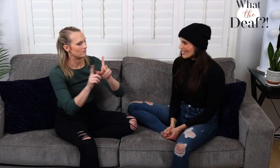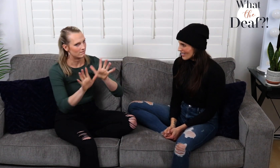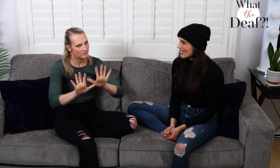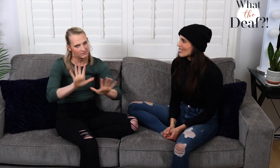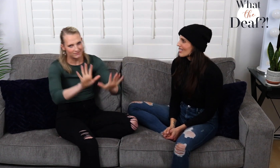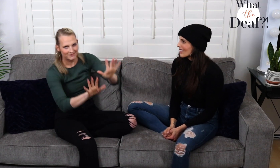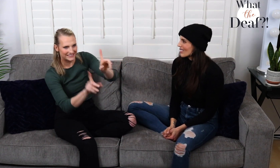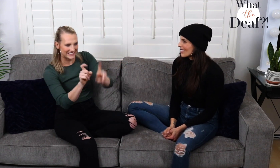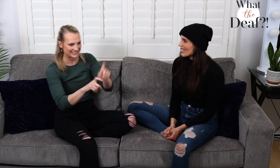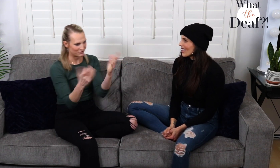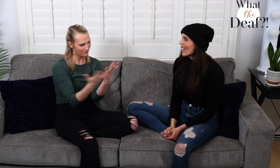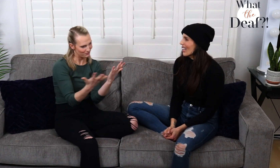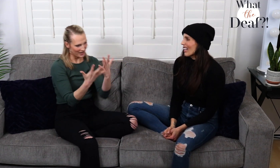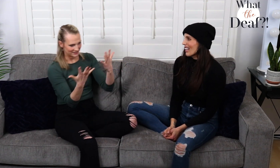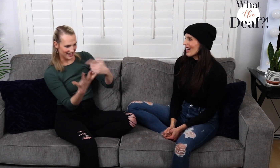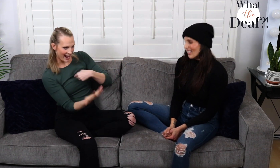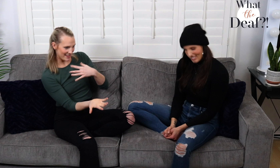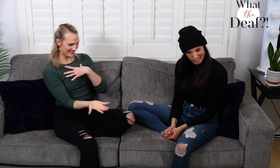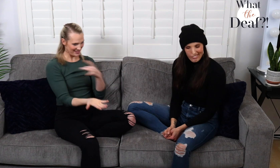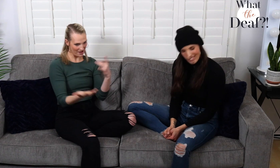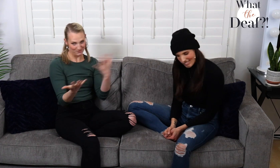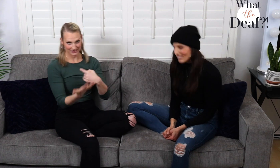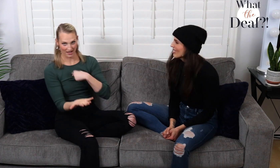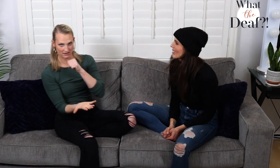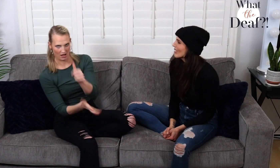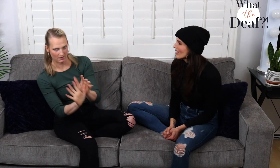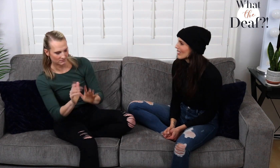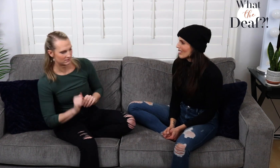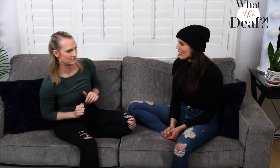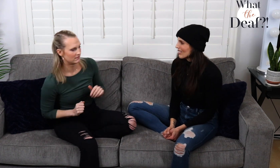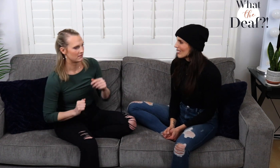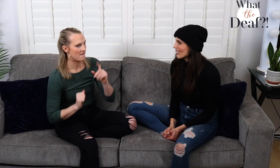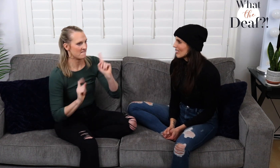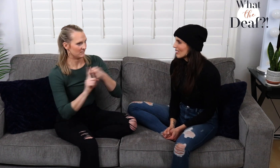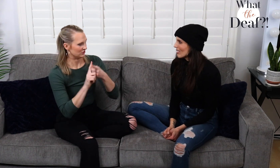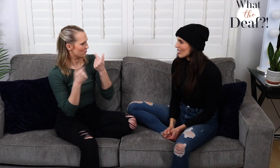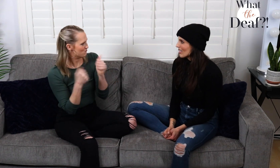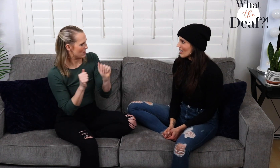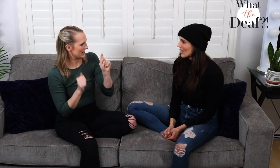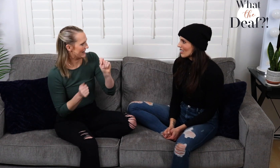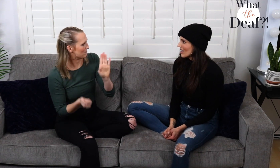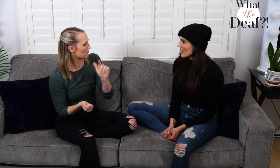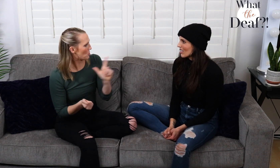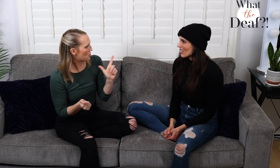sports to kind of test out to see you know, what I liked and what I didn't like we first tried t-ball.